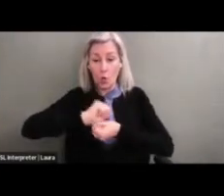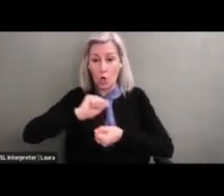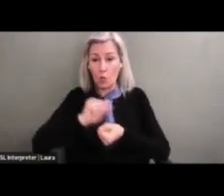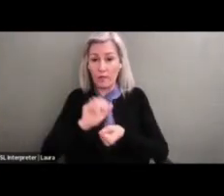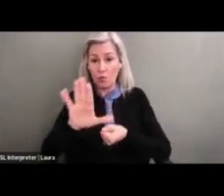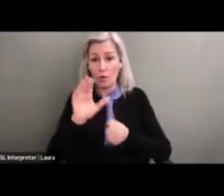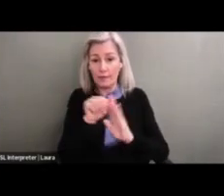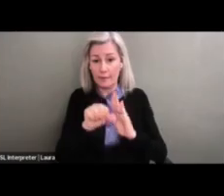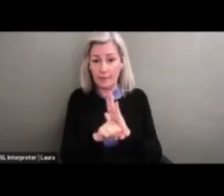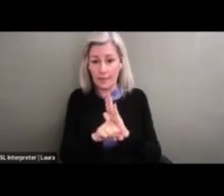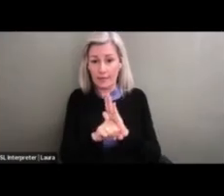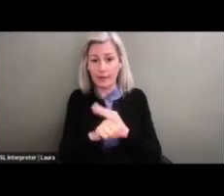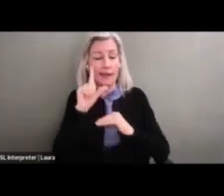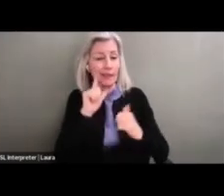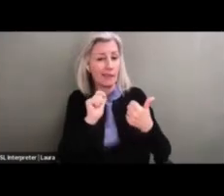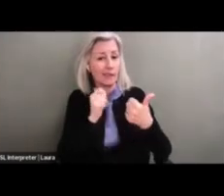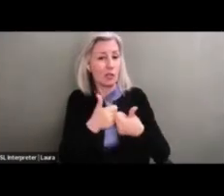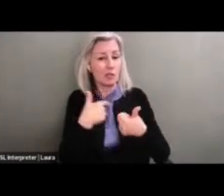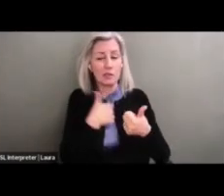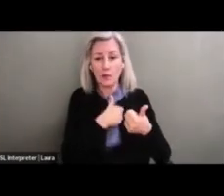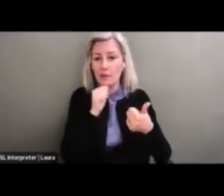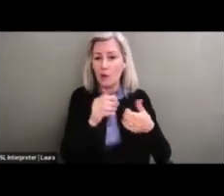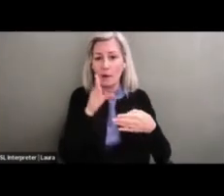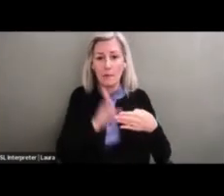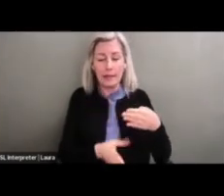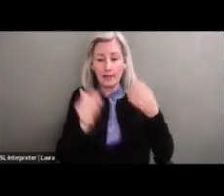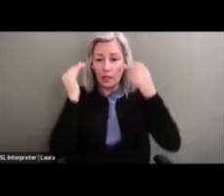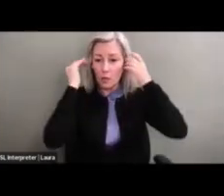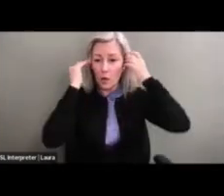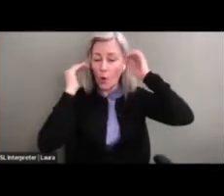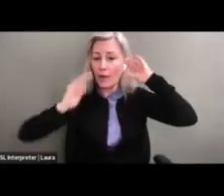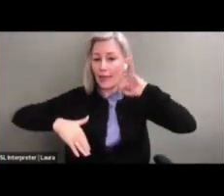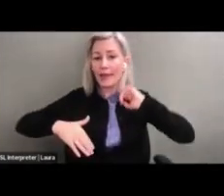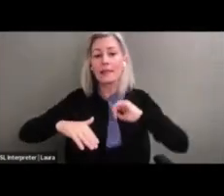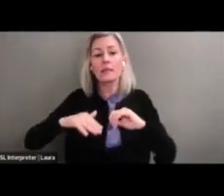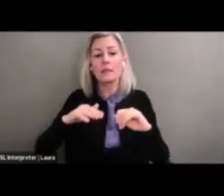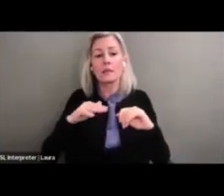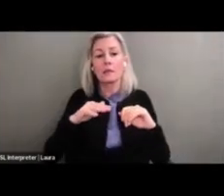Let me just end by talking about ways that grassroots can work with your estate.